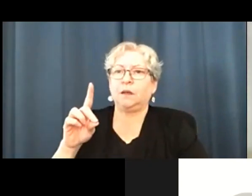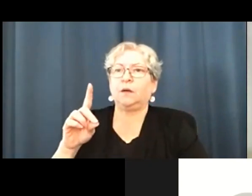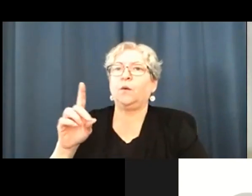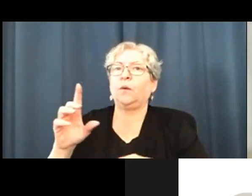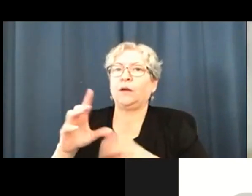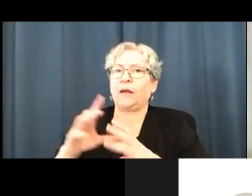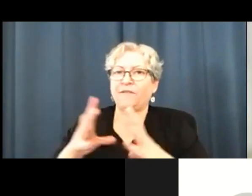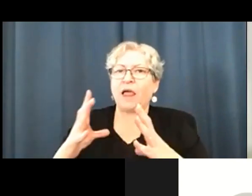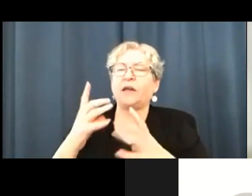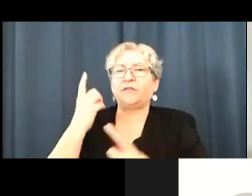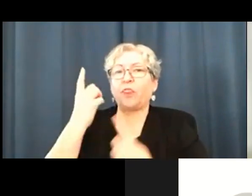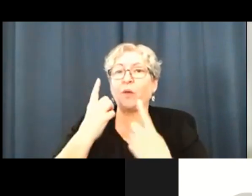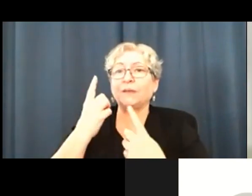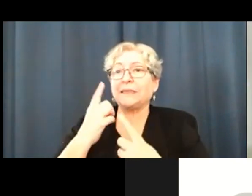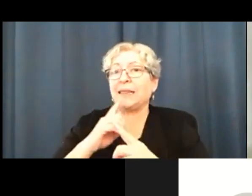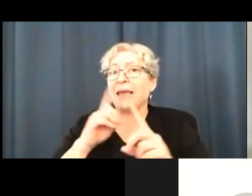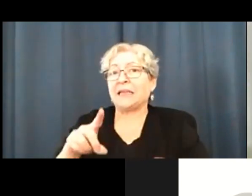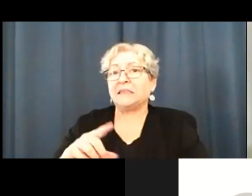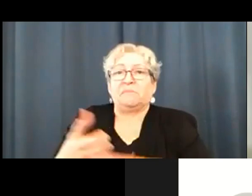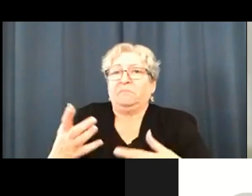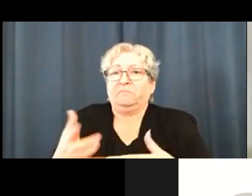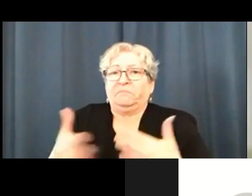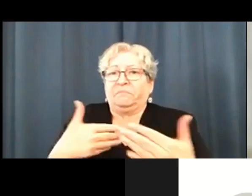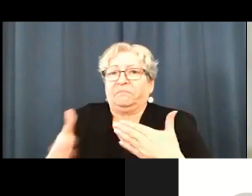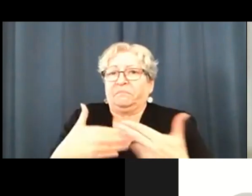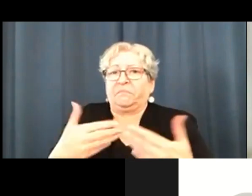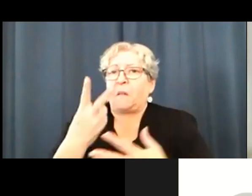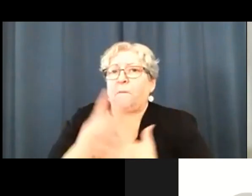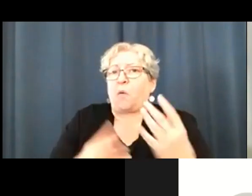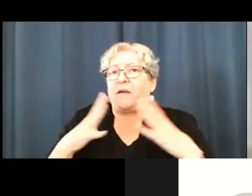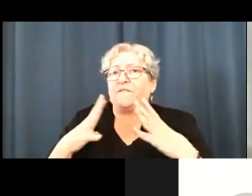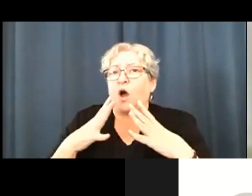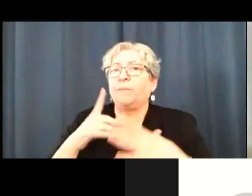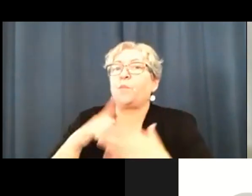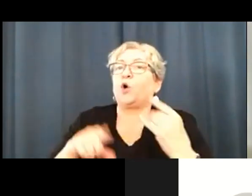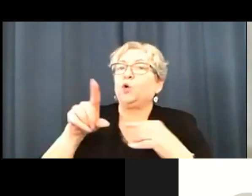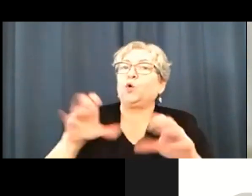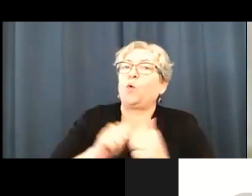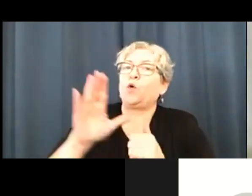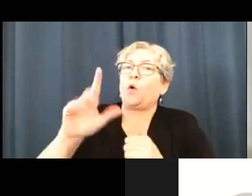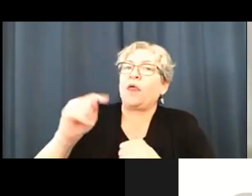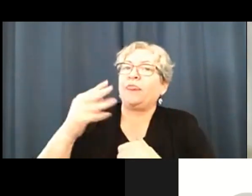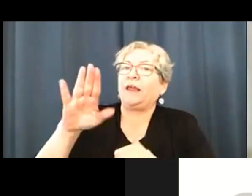The short answer is it doesn't matter. Both are fine. It's more about what you do with your themes, the way you implement your themes,